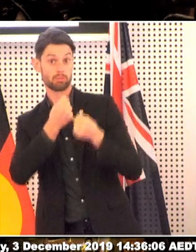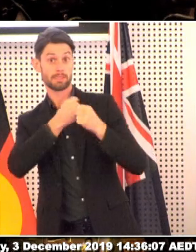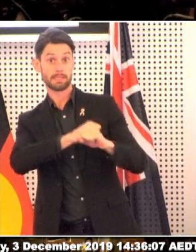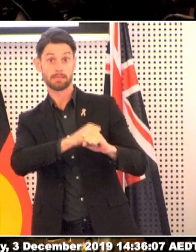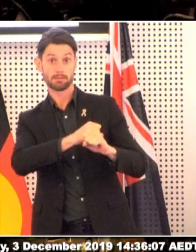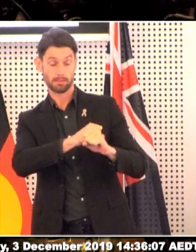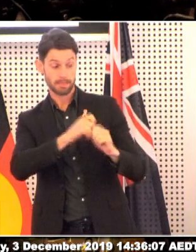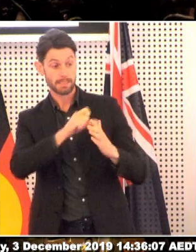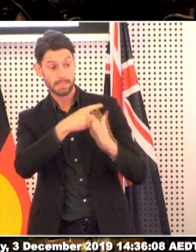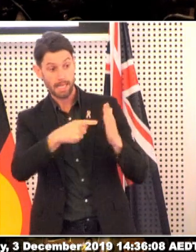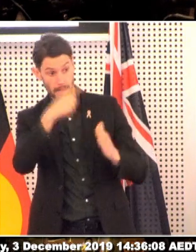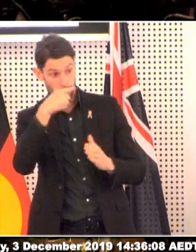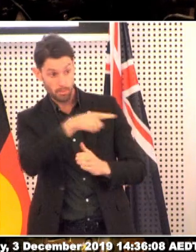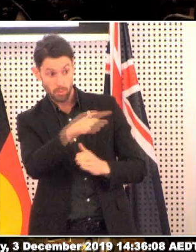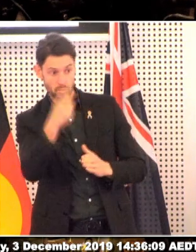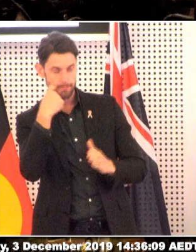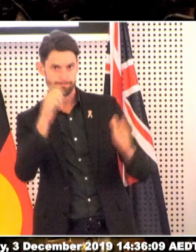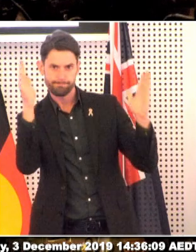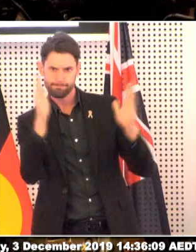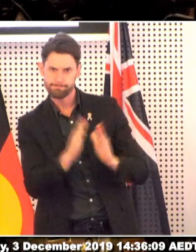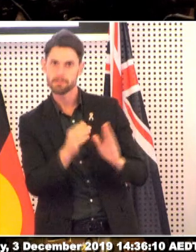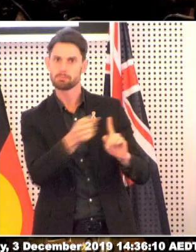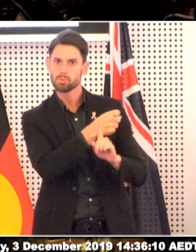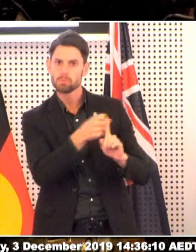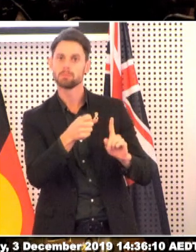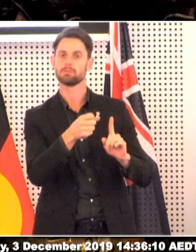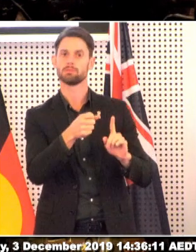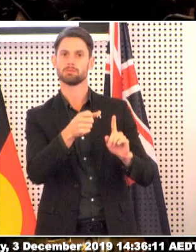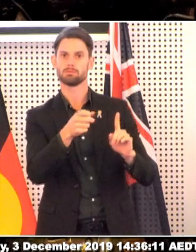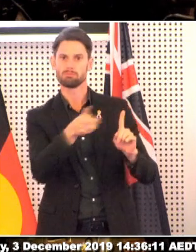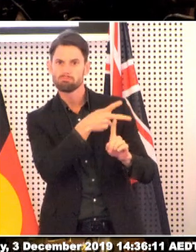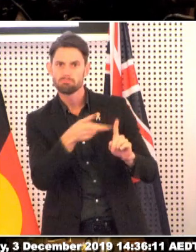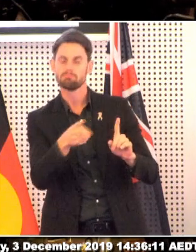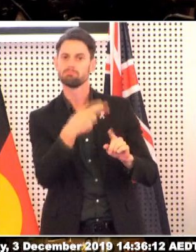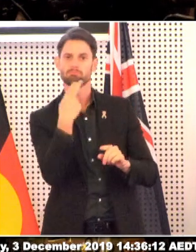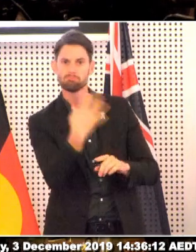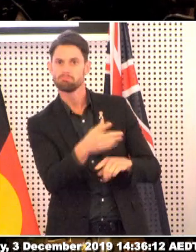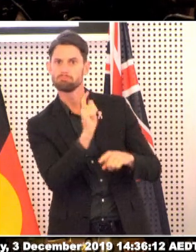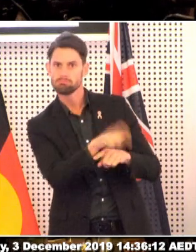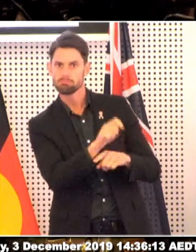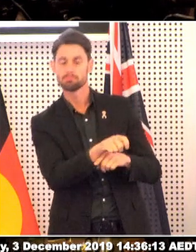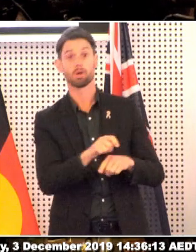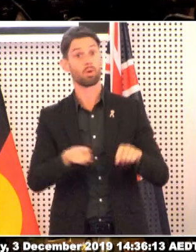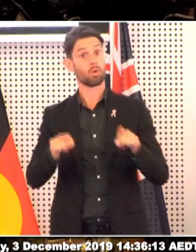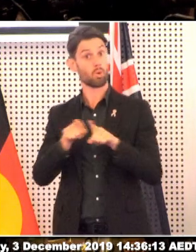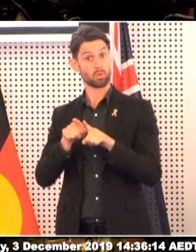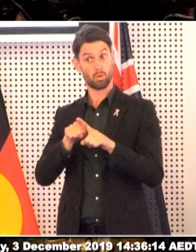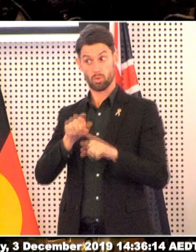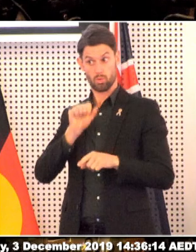exploitation, to undertake advocacy for people with disability on a systemic basis,